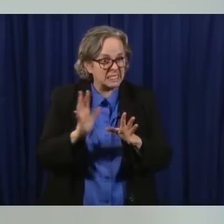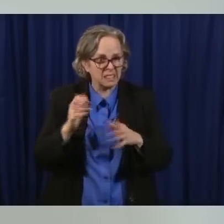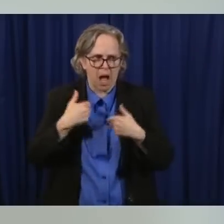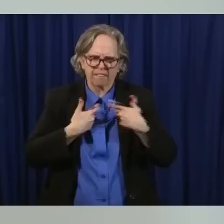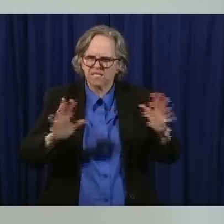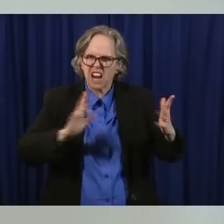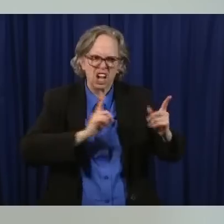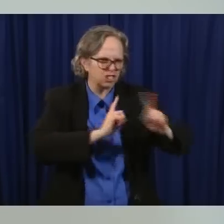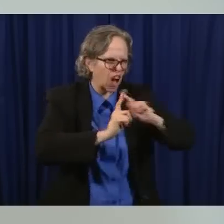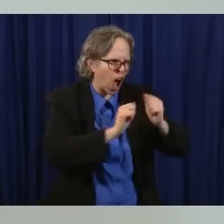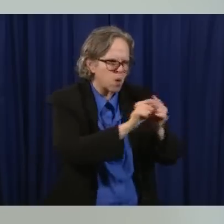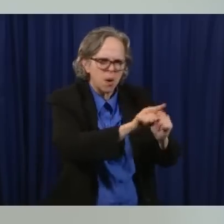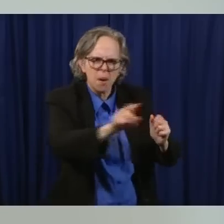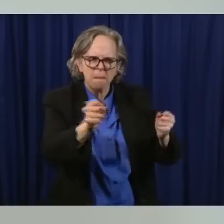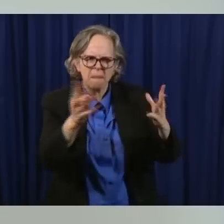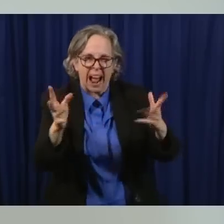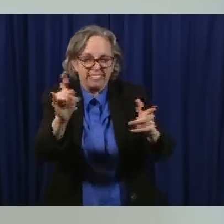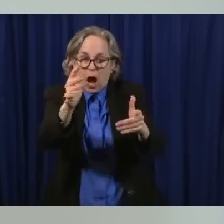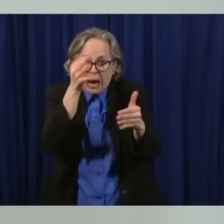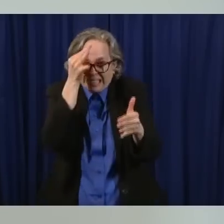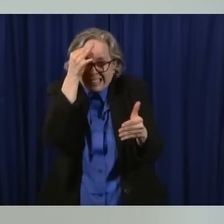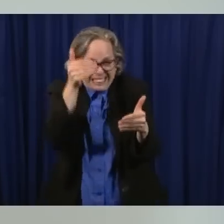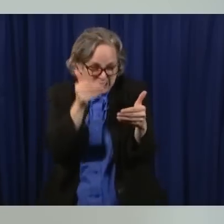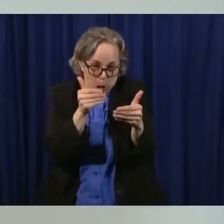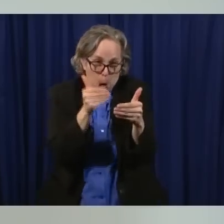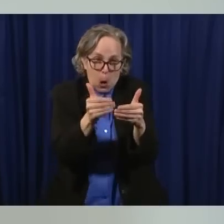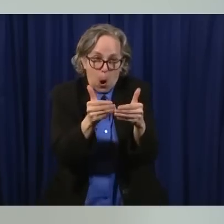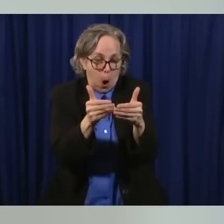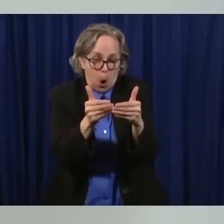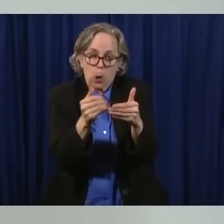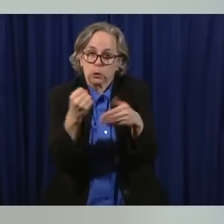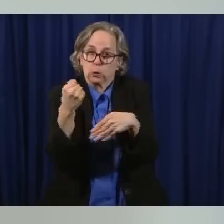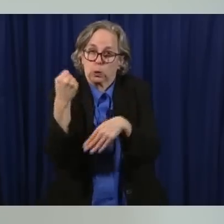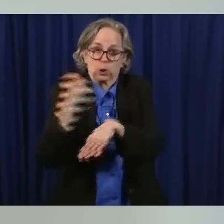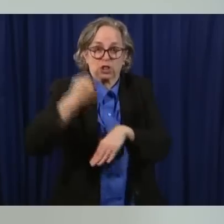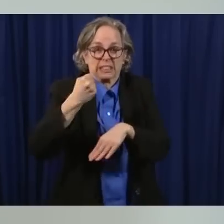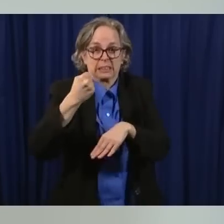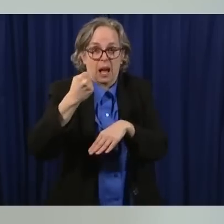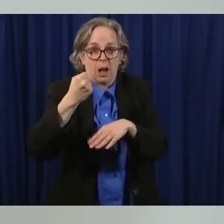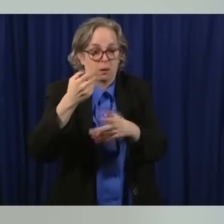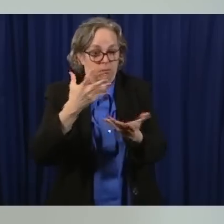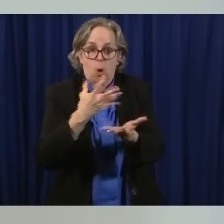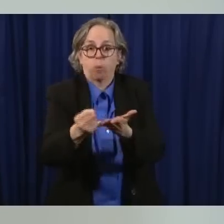THIS IS NOT TO MENTION THAT THERE ARE MANY SMALL BUSINESSES OUT THERE, AND I HAVE TALKED TO